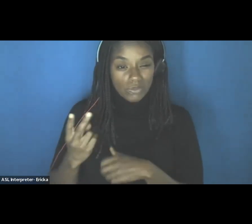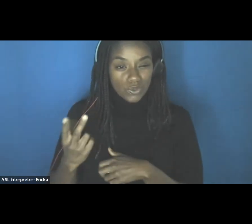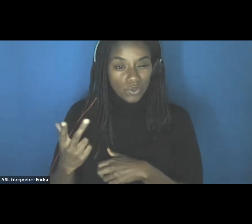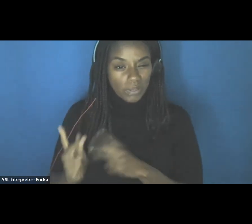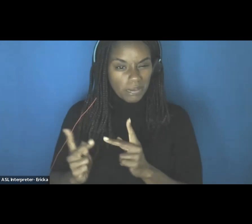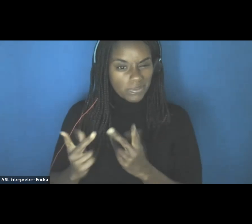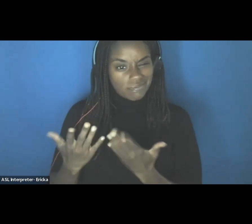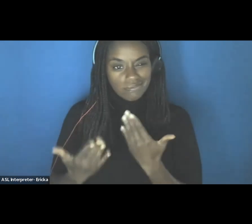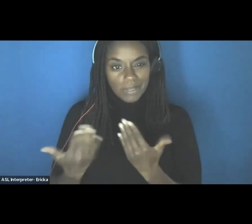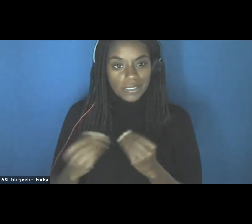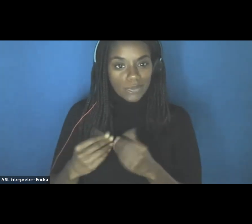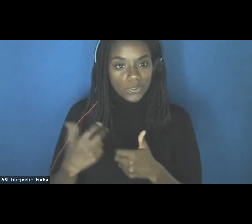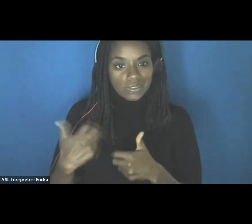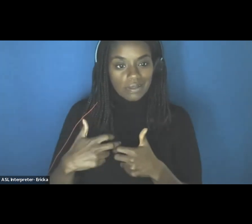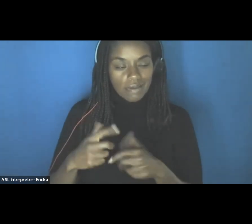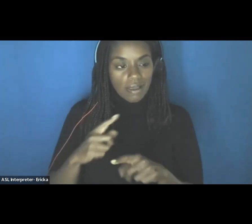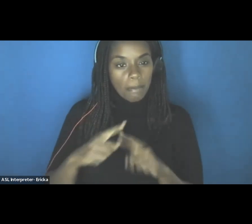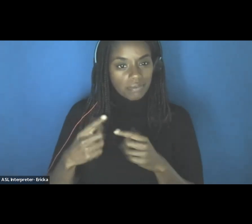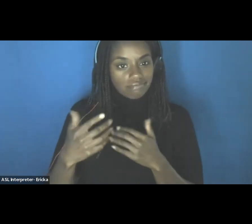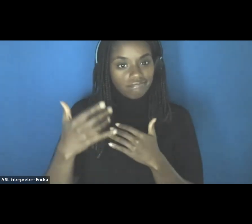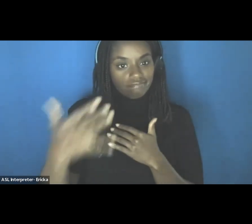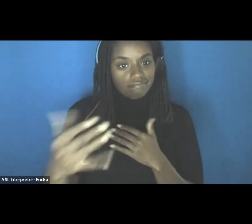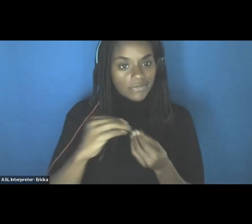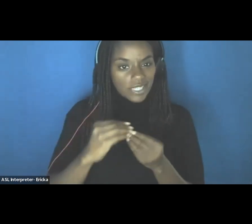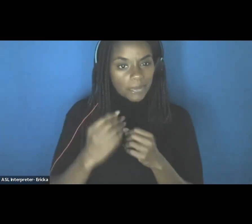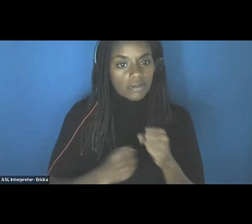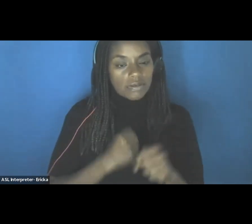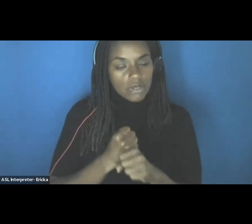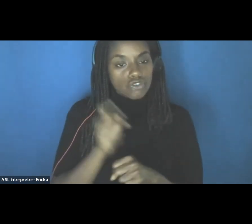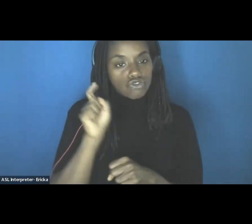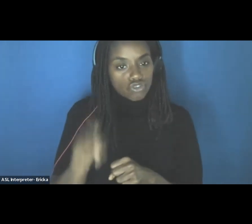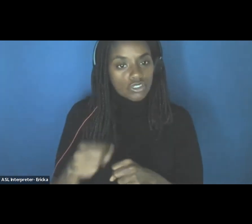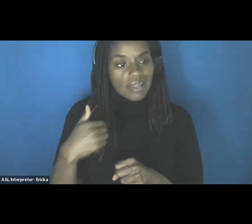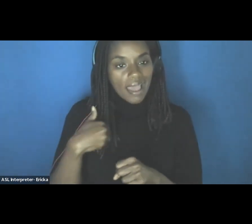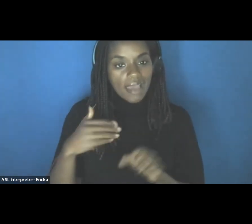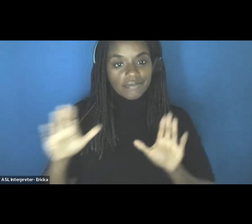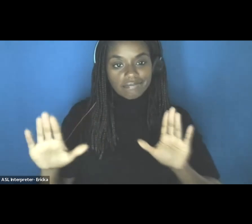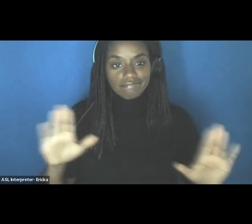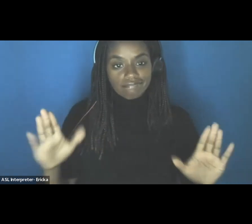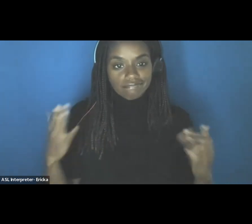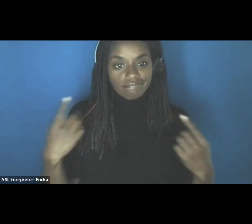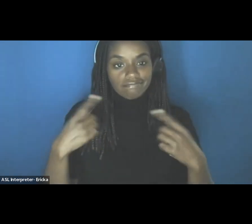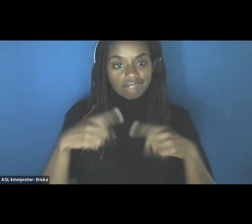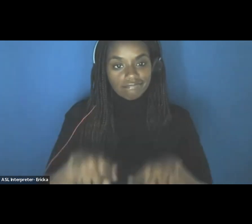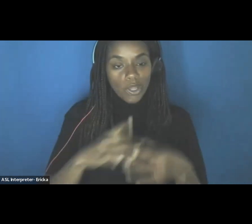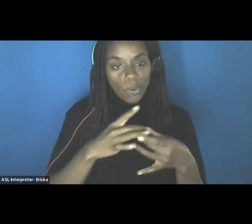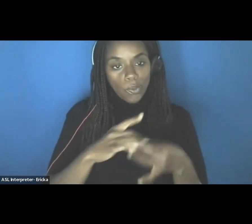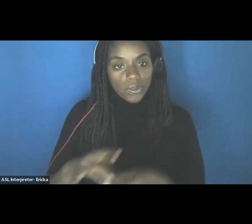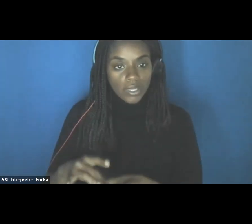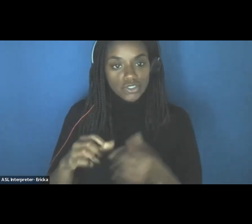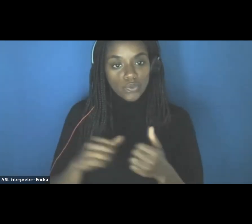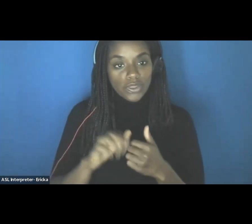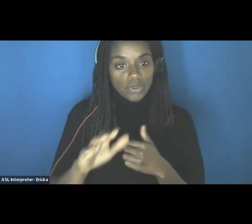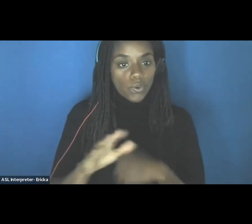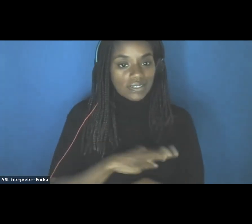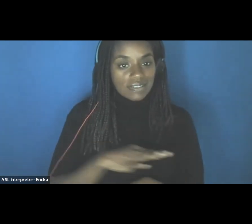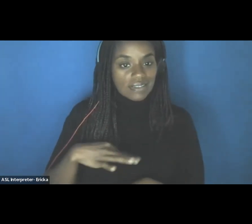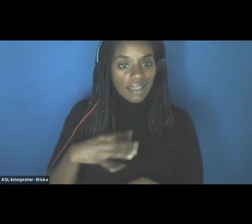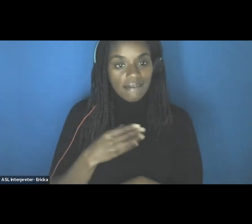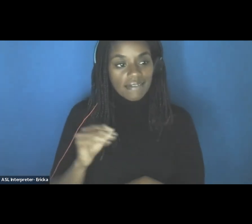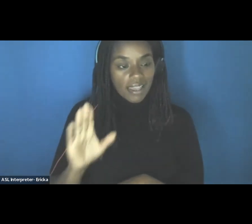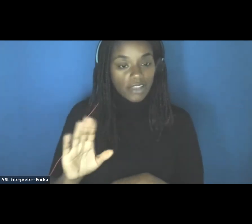Because I know that we want to have our centers and SILCS serve the population you serve.